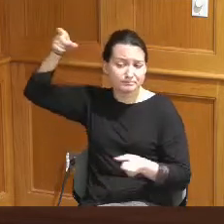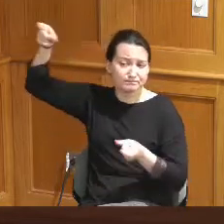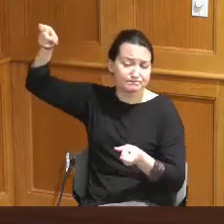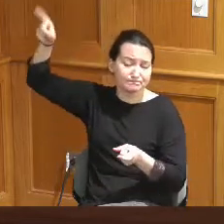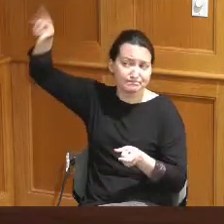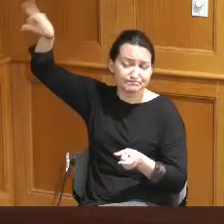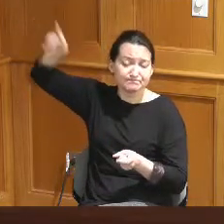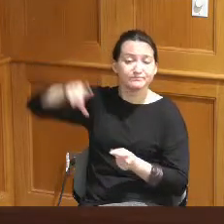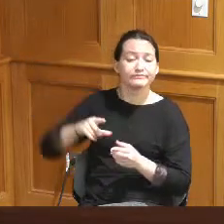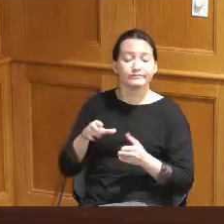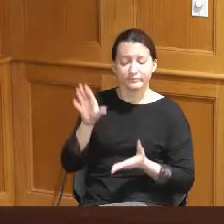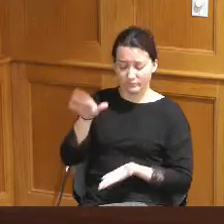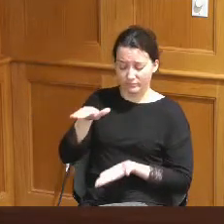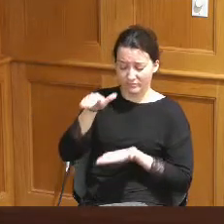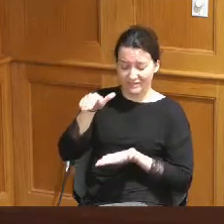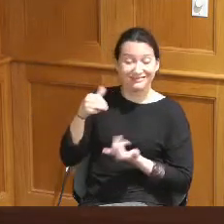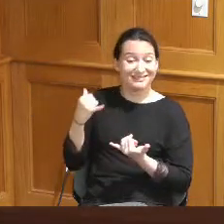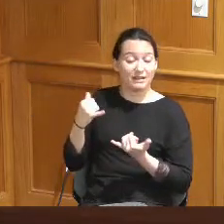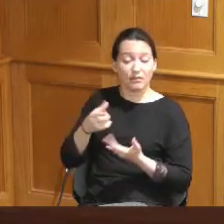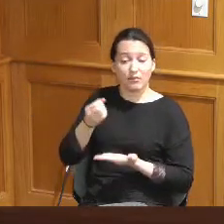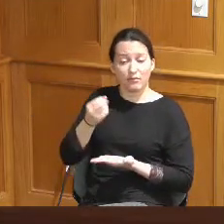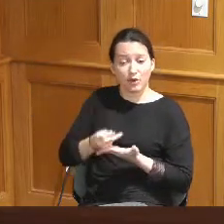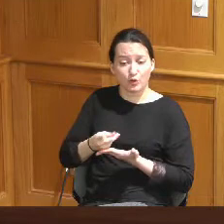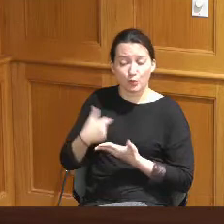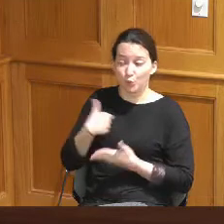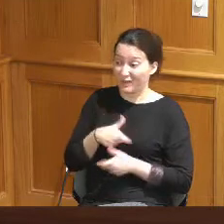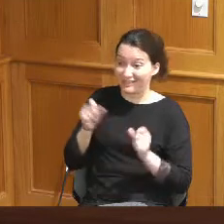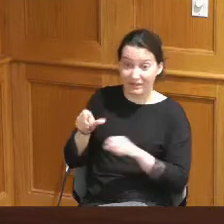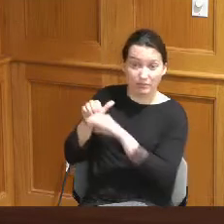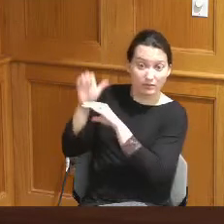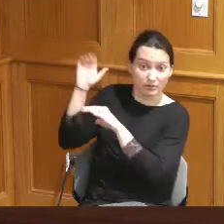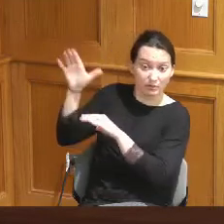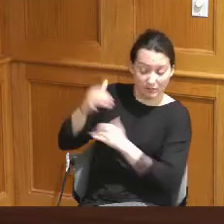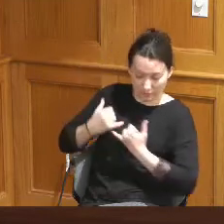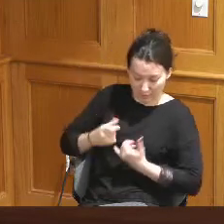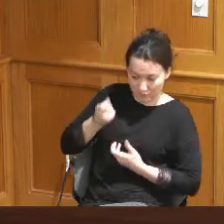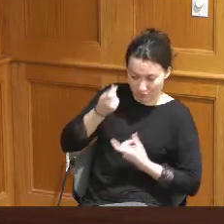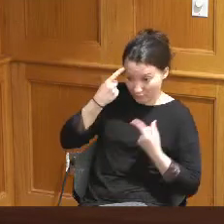resolution before you today authorizes the Administration to do that we recommend approval